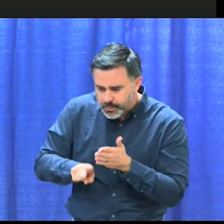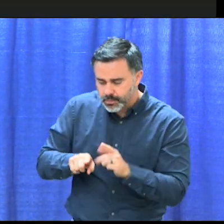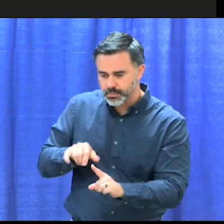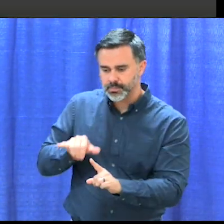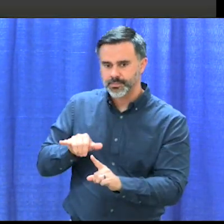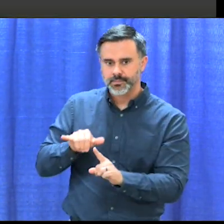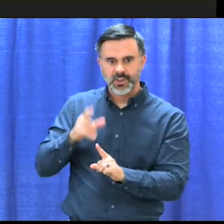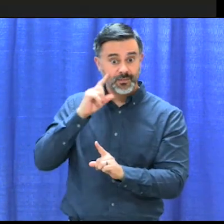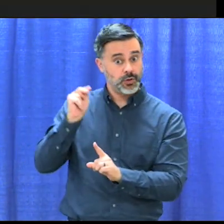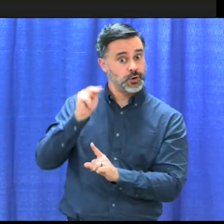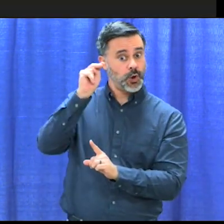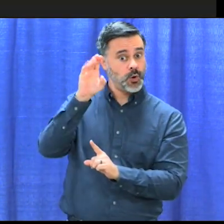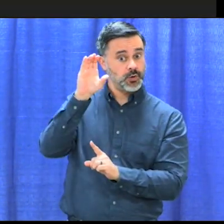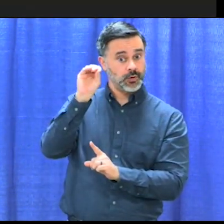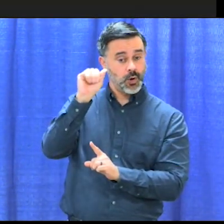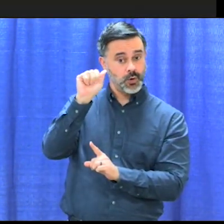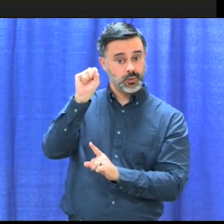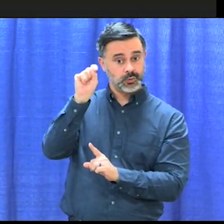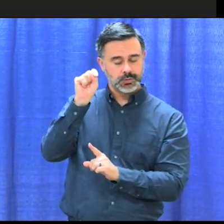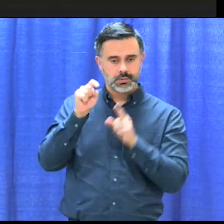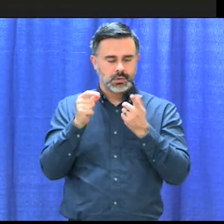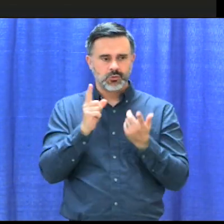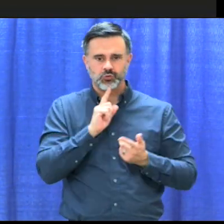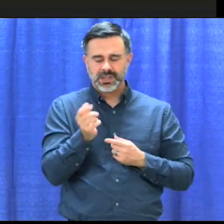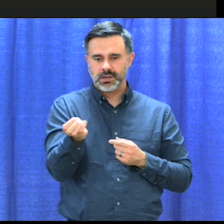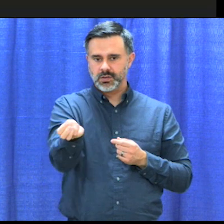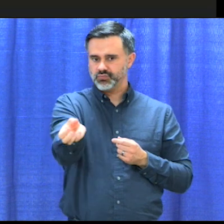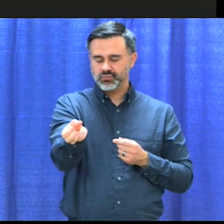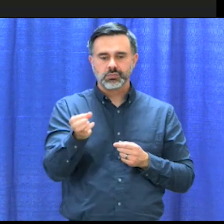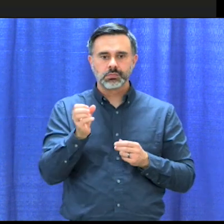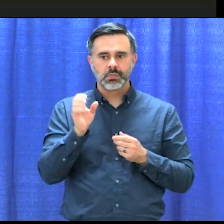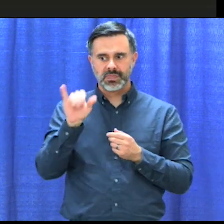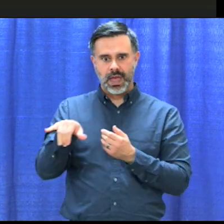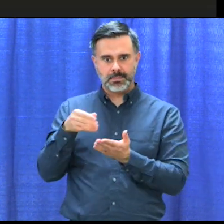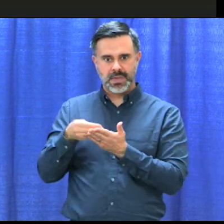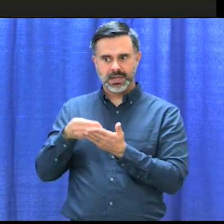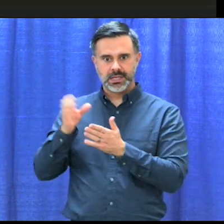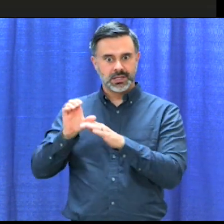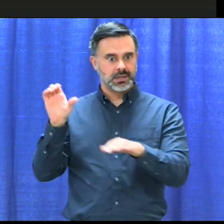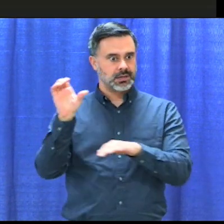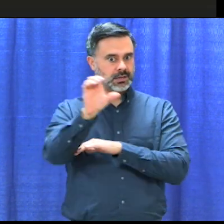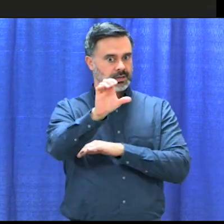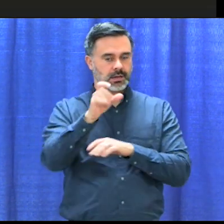coast, very few of those overall dollars that have been allocated by the federal government